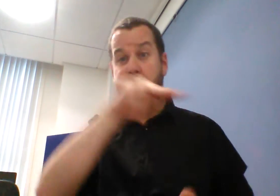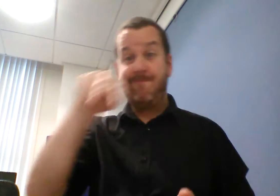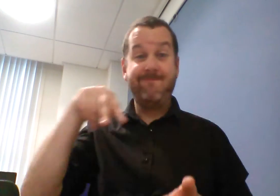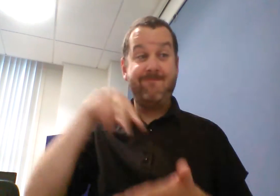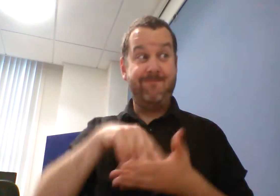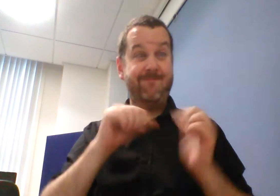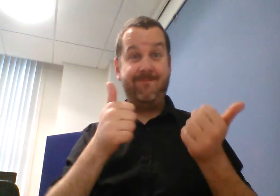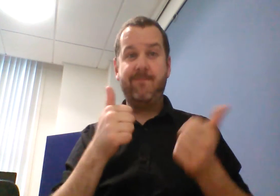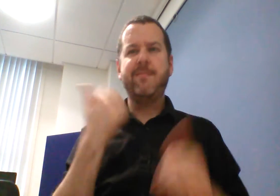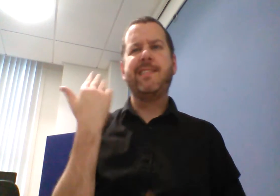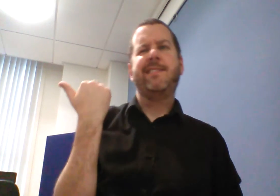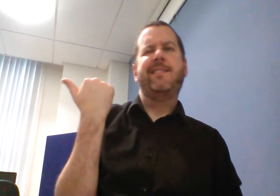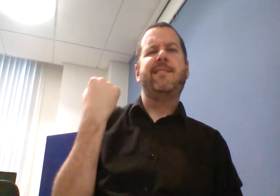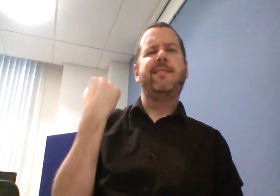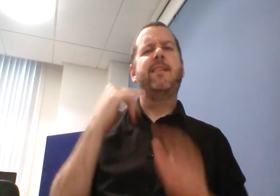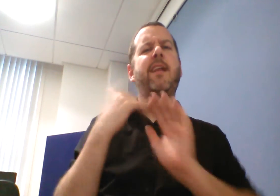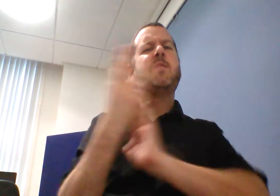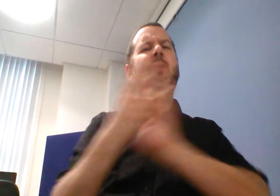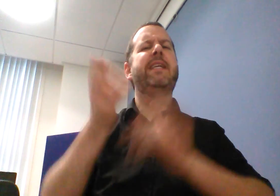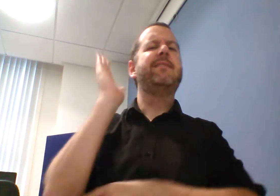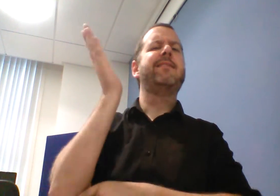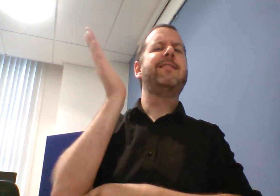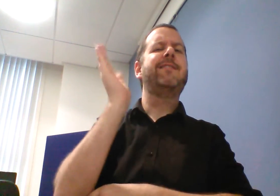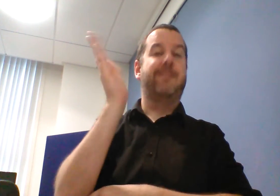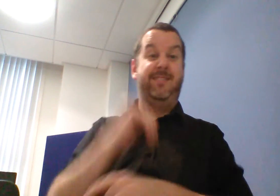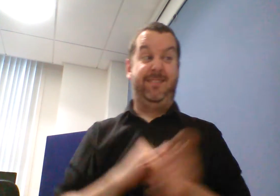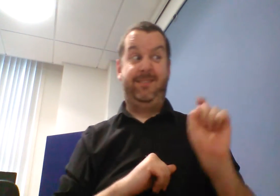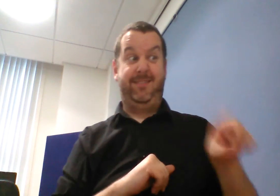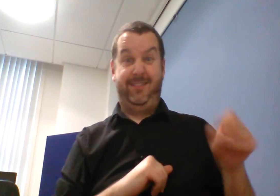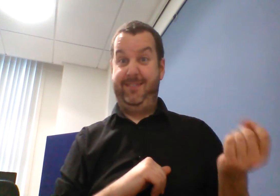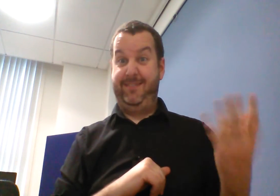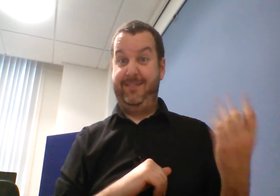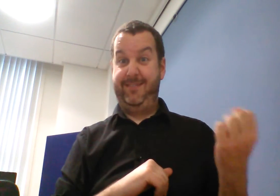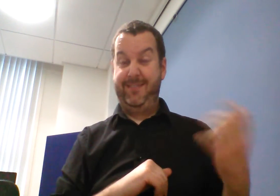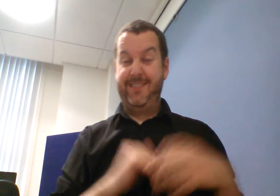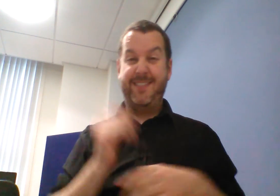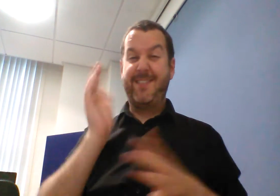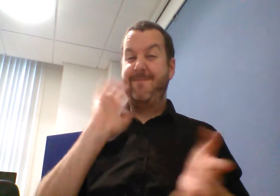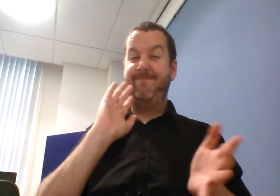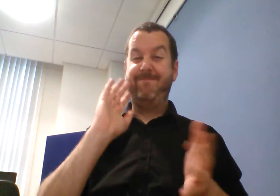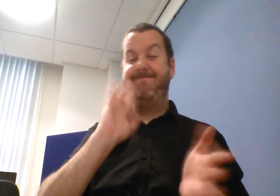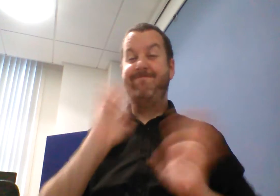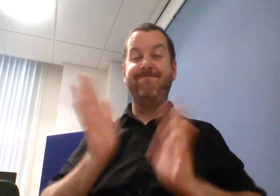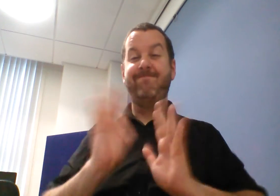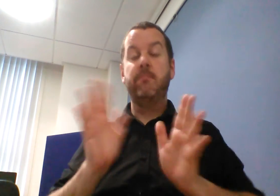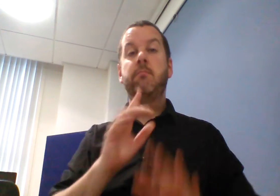Secondly. The presentation happened just last week. I played the sound clips, signed them, and so on.